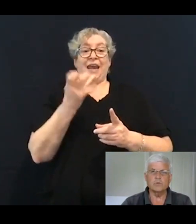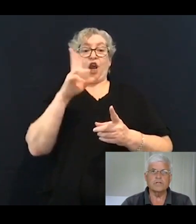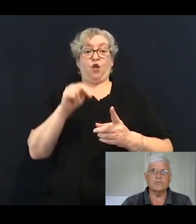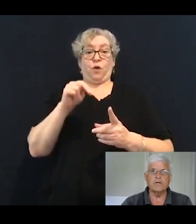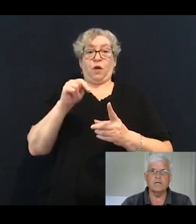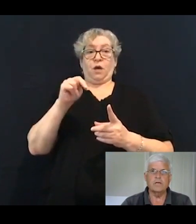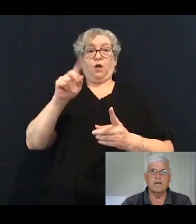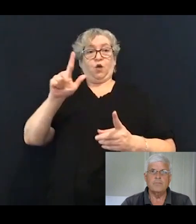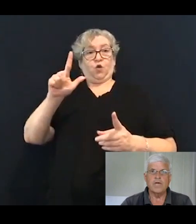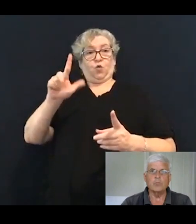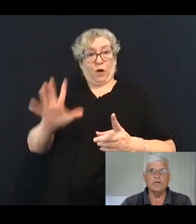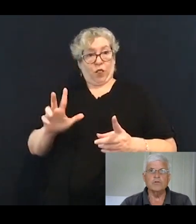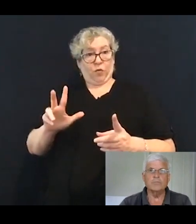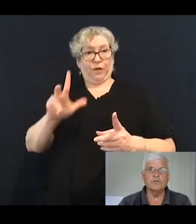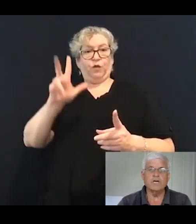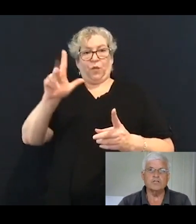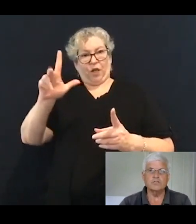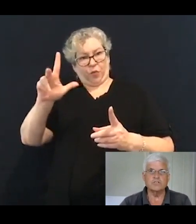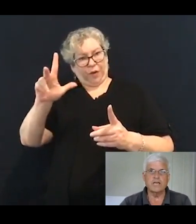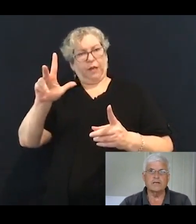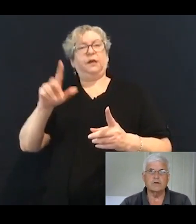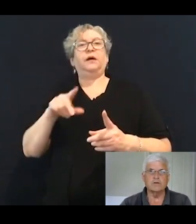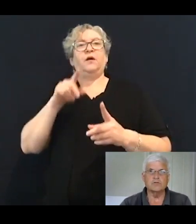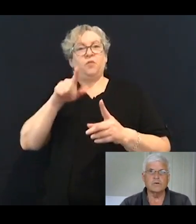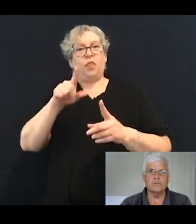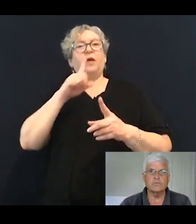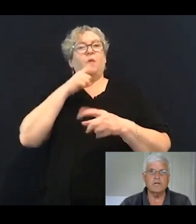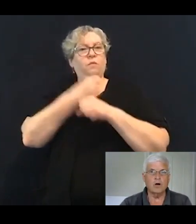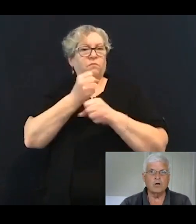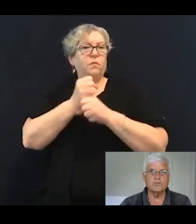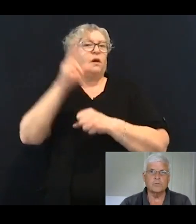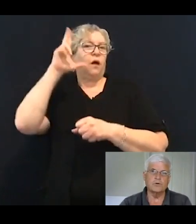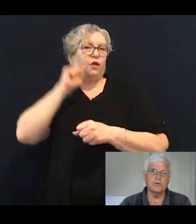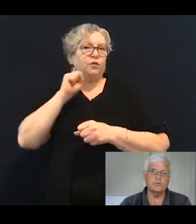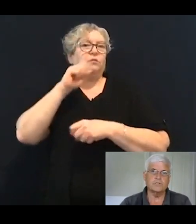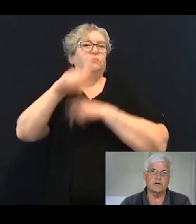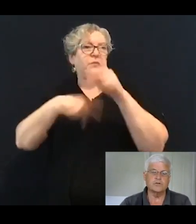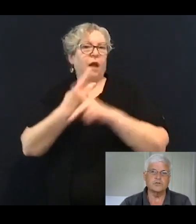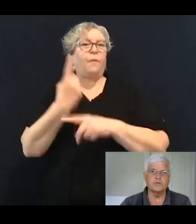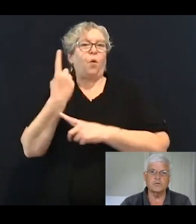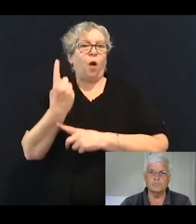And we know that mutations in cadherin-23 also produce Usher syndrome type 1.